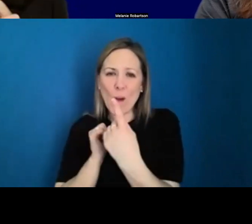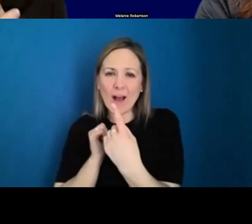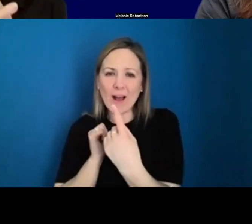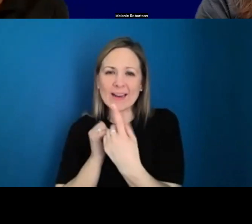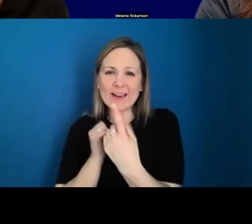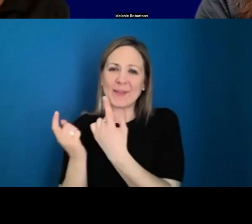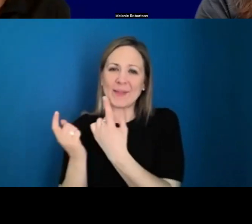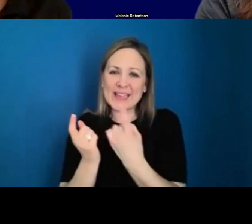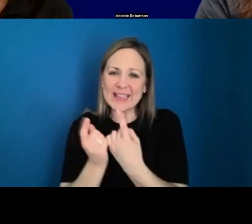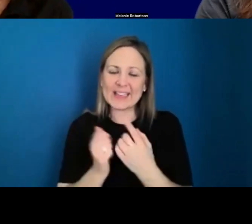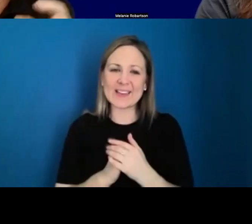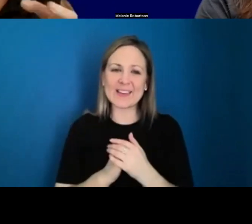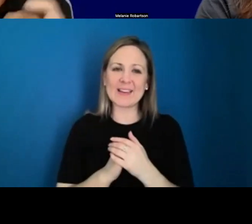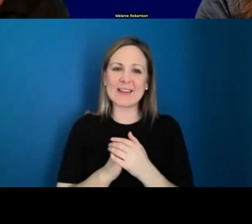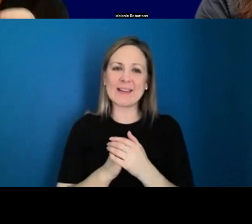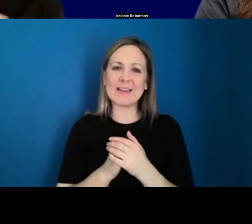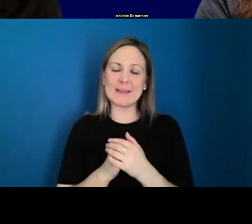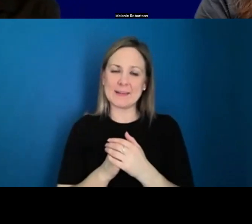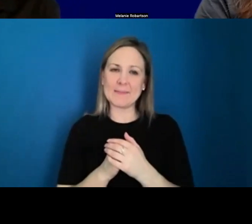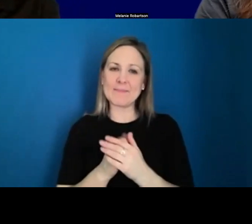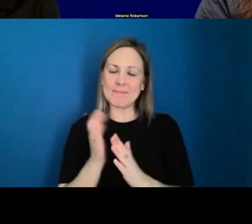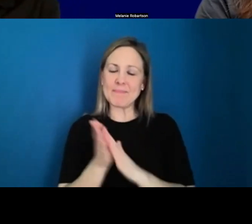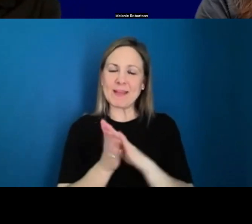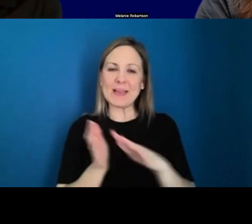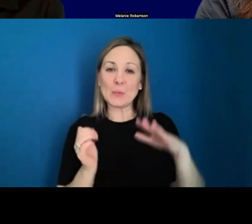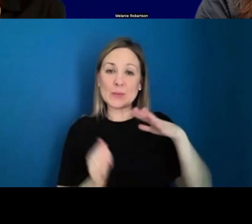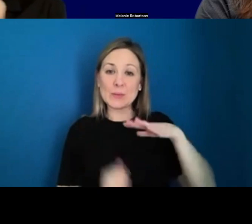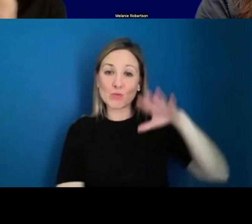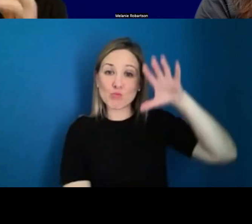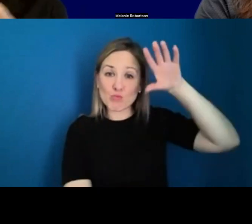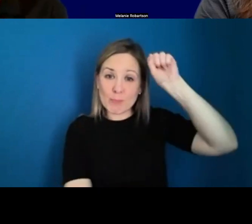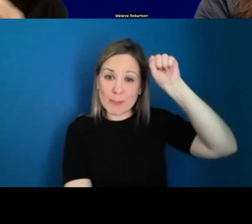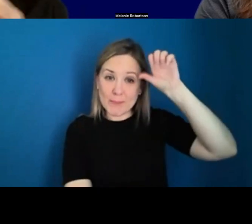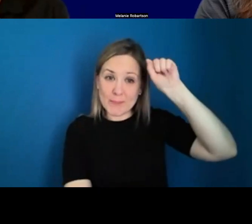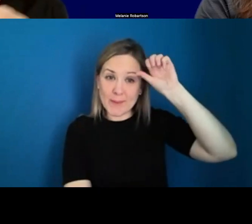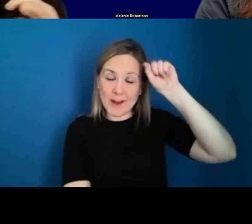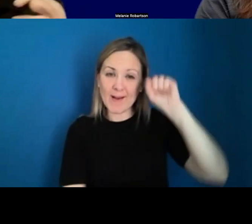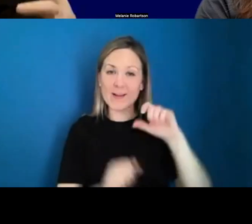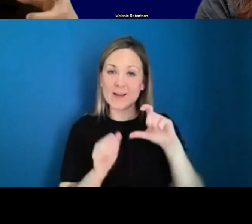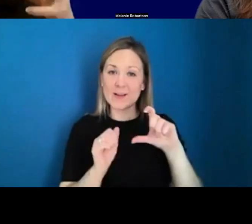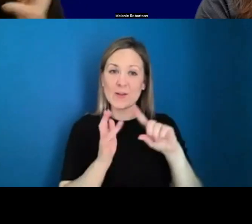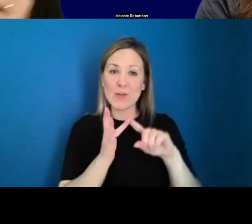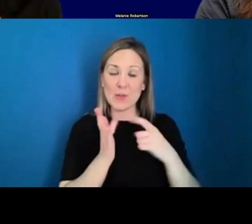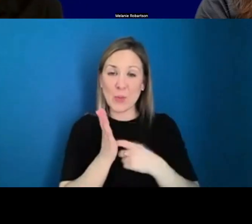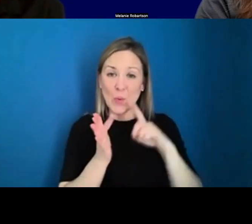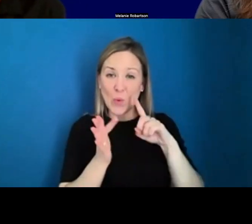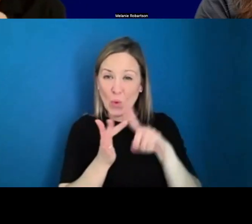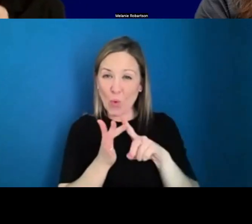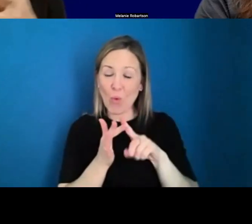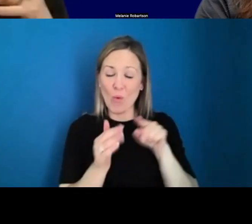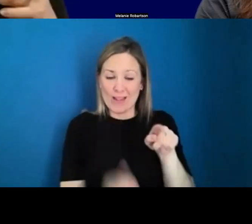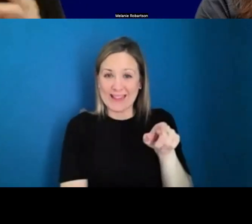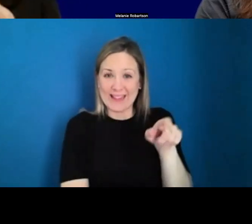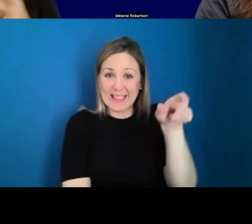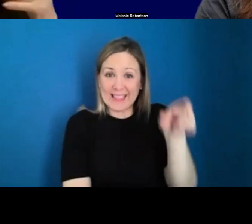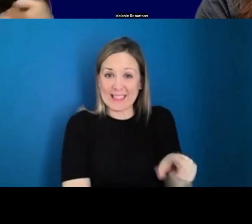we need to be core and again remembering that the core is the individual and the family and